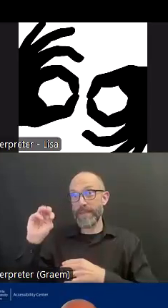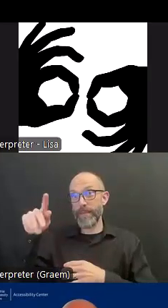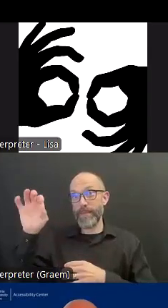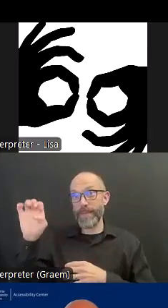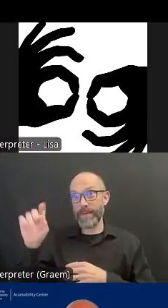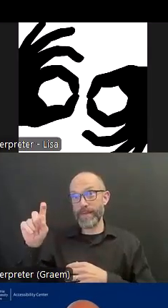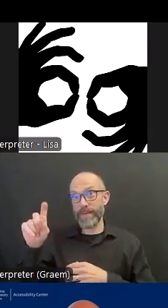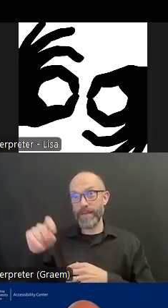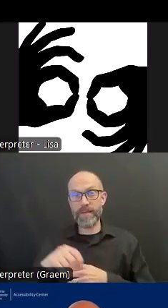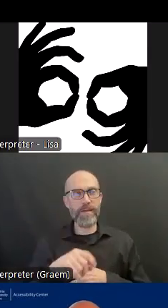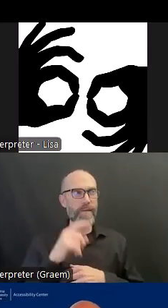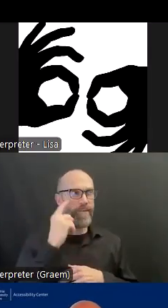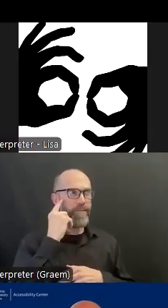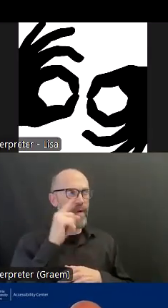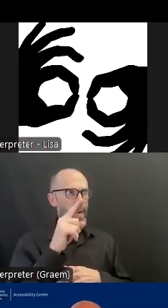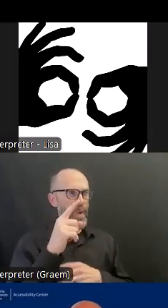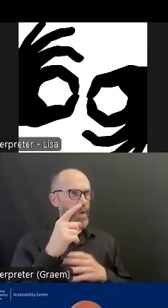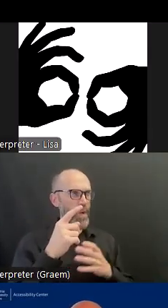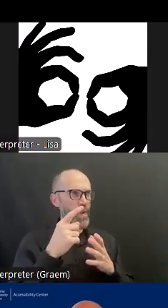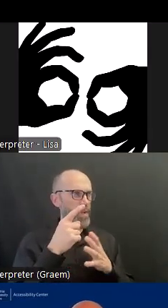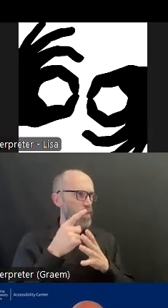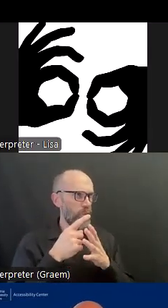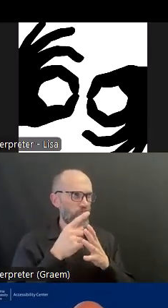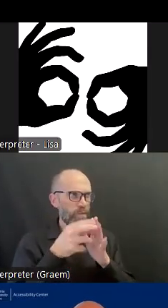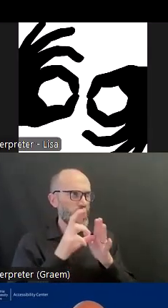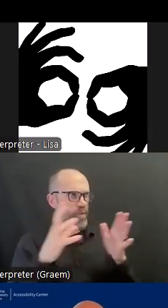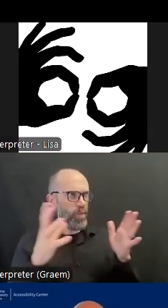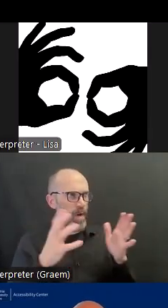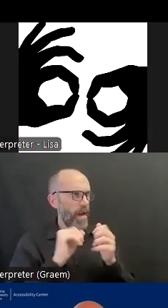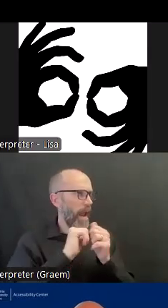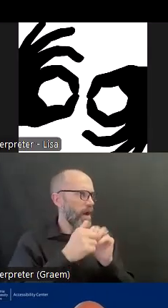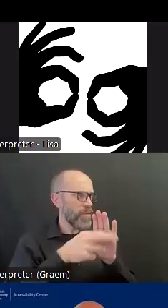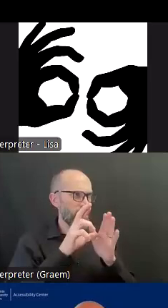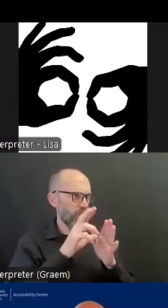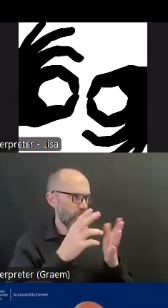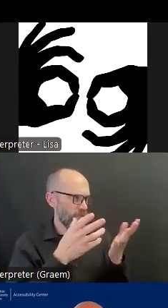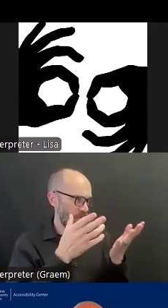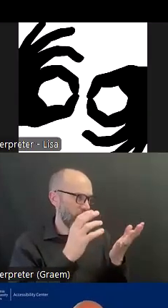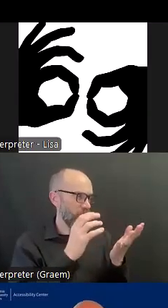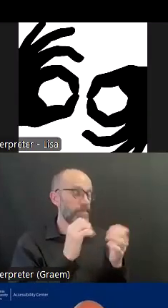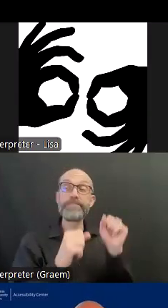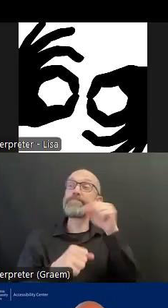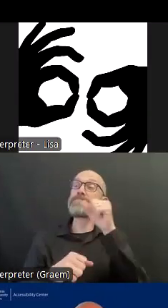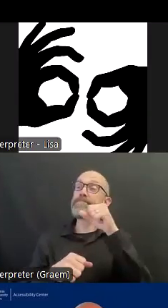A template for what to review or how to review the information? Yeah, the review form. Not yet.